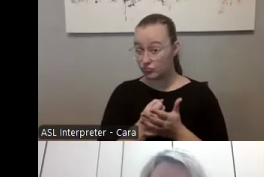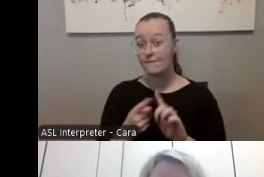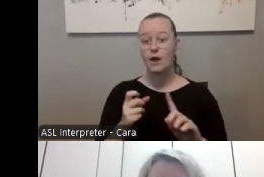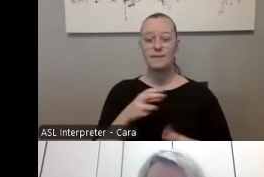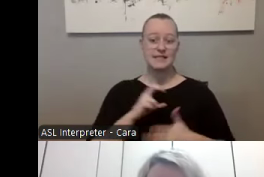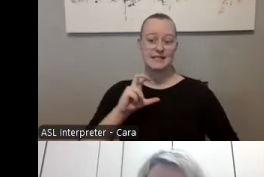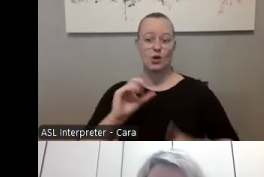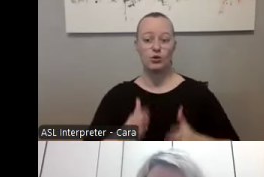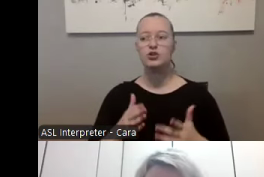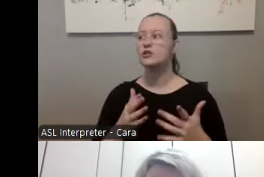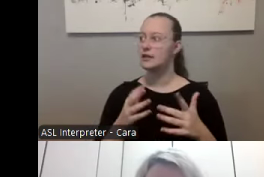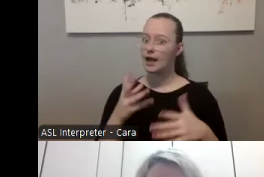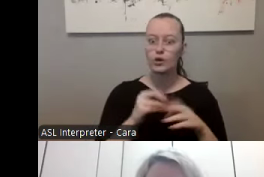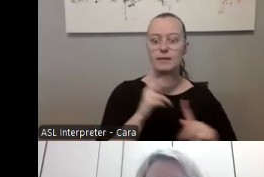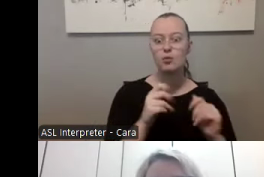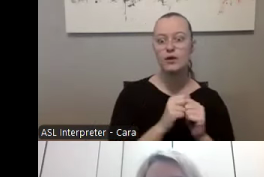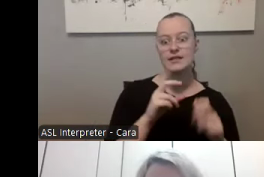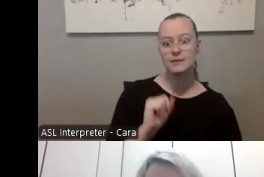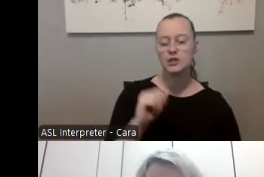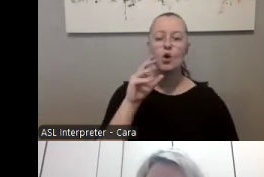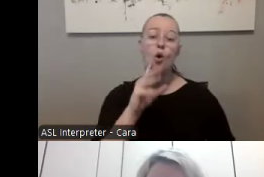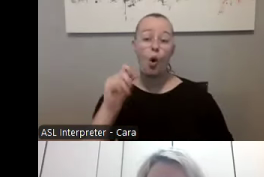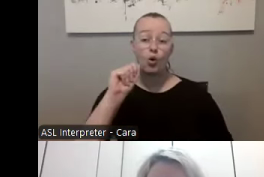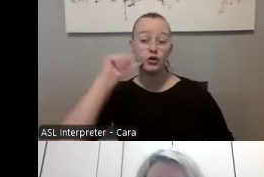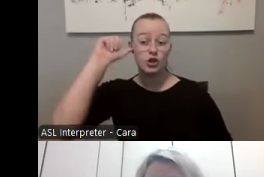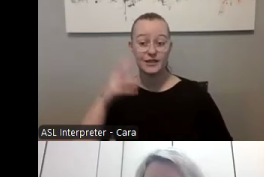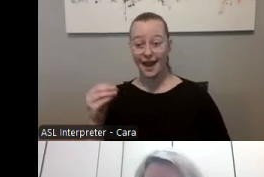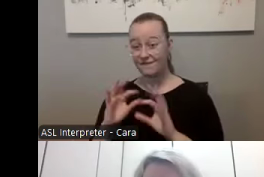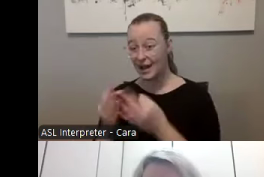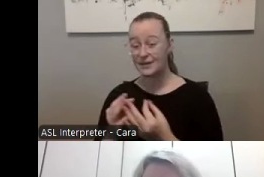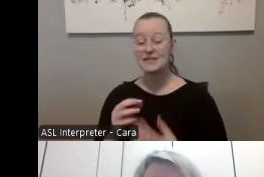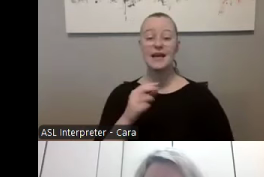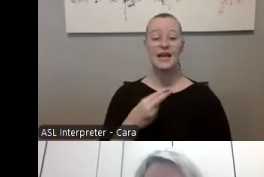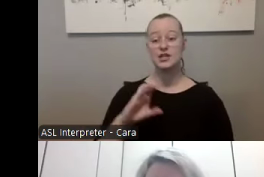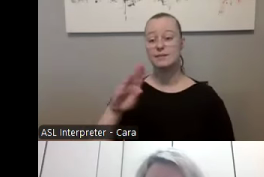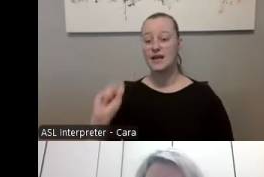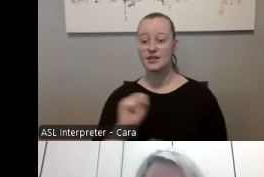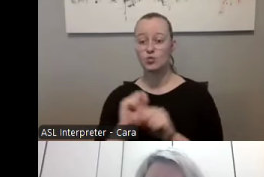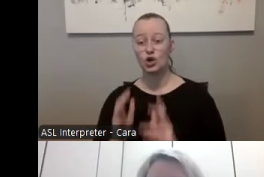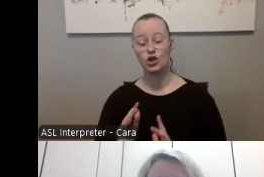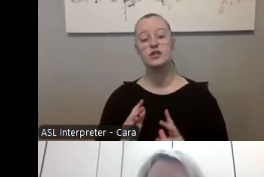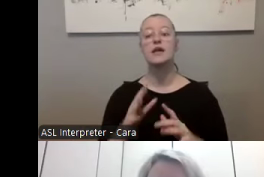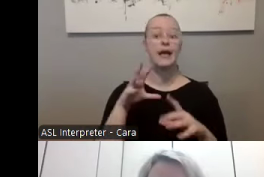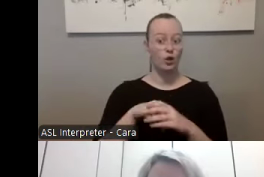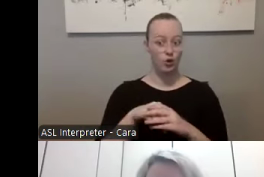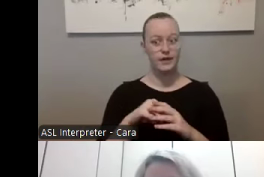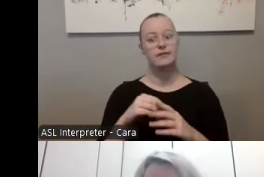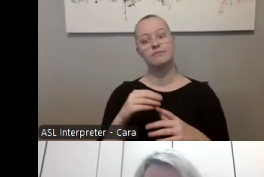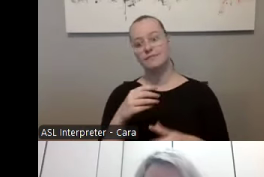disabilities, older adults and their families, HCBS workers, including those providing self-directed care, unions,